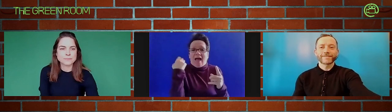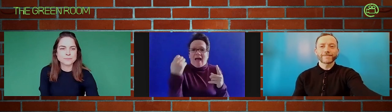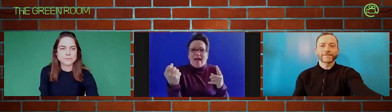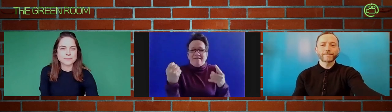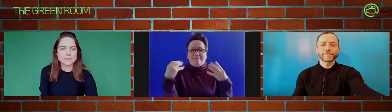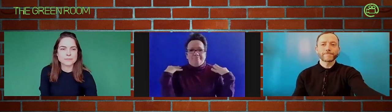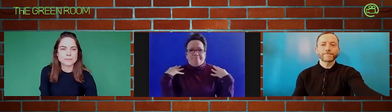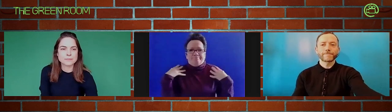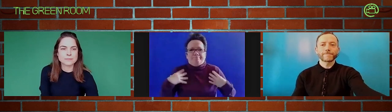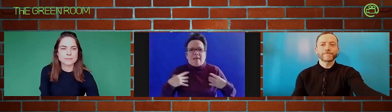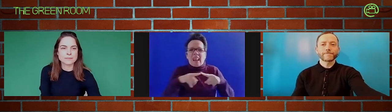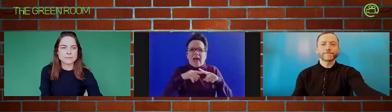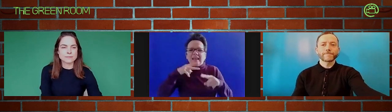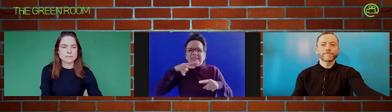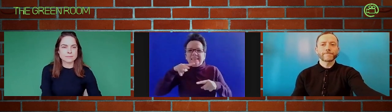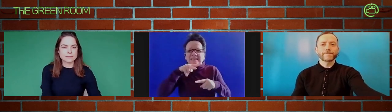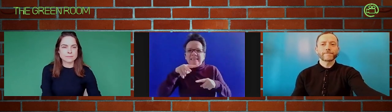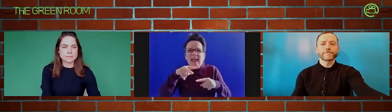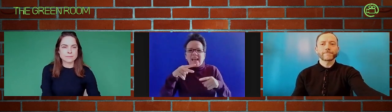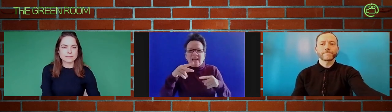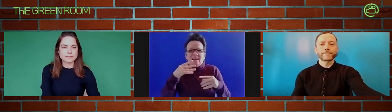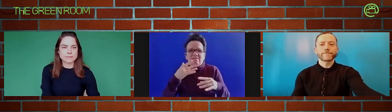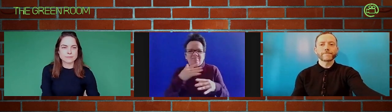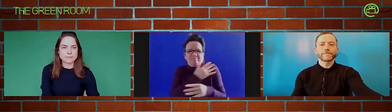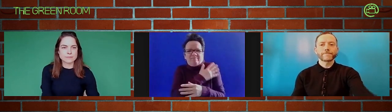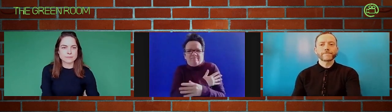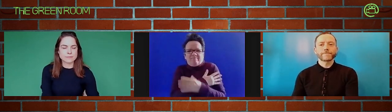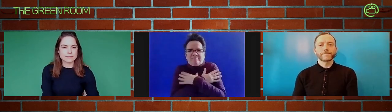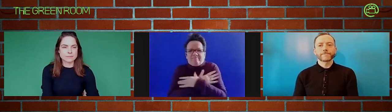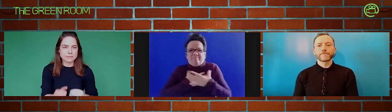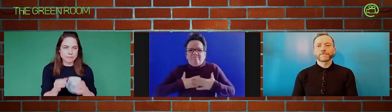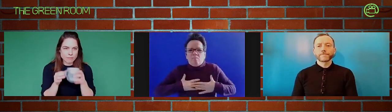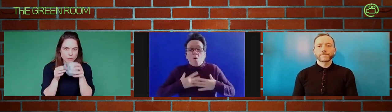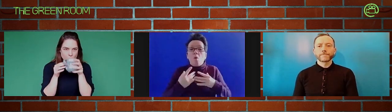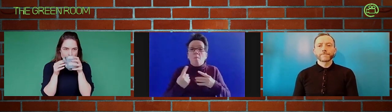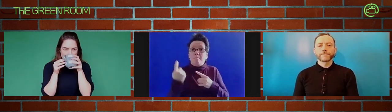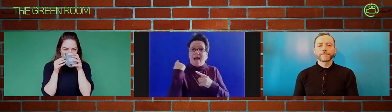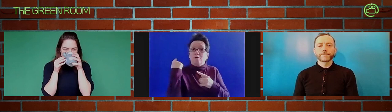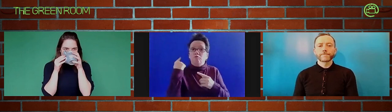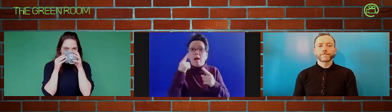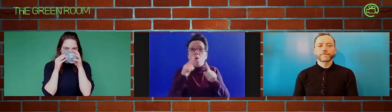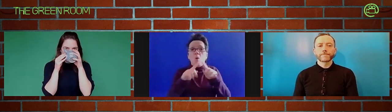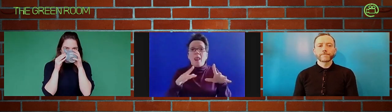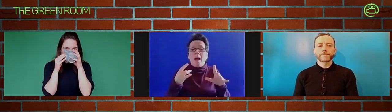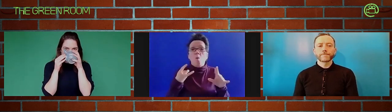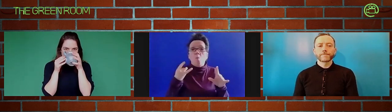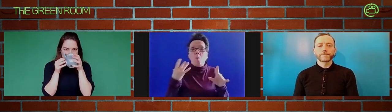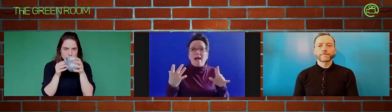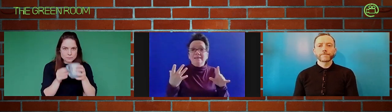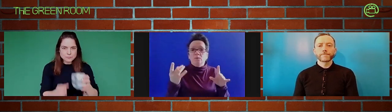style shirt. I have a white background with a hint of fairy lights behind me and I am drinking